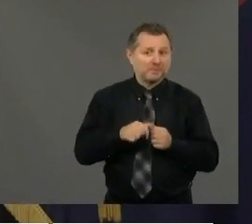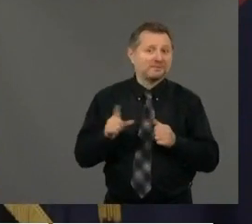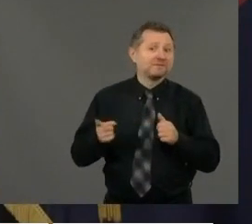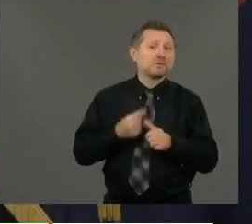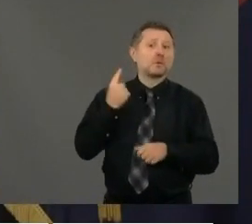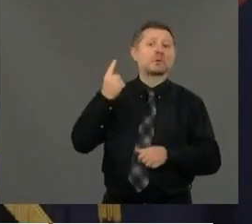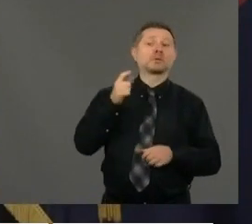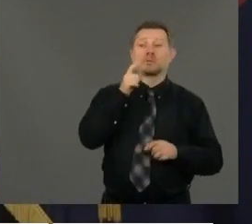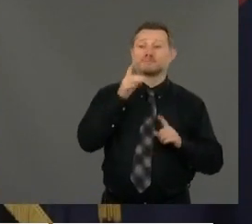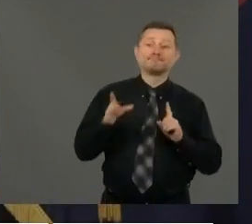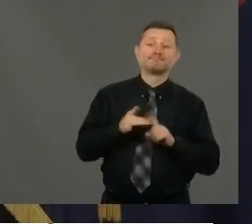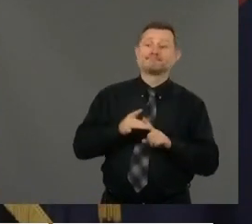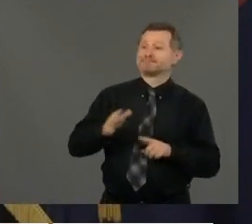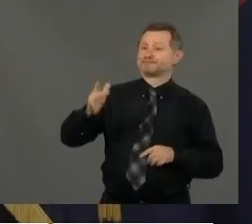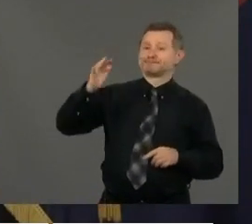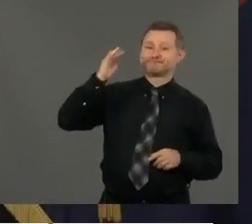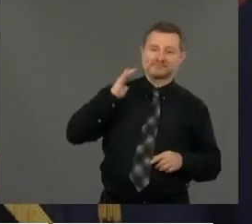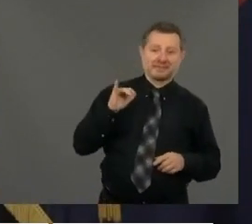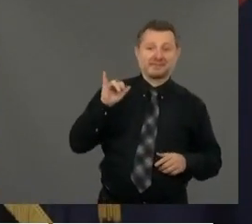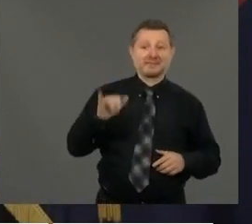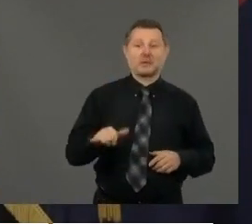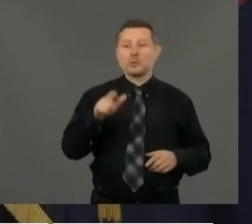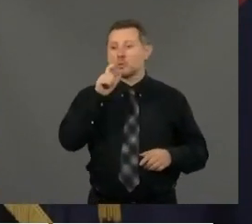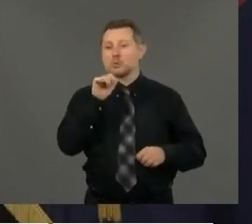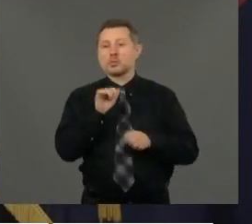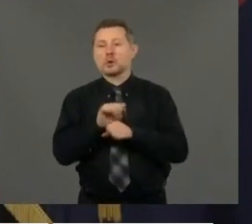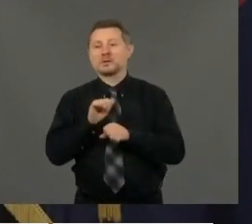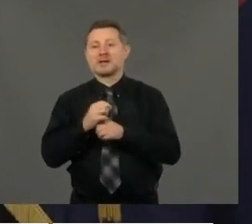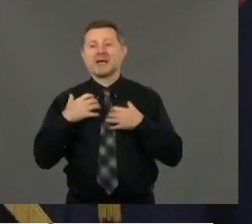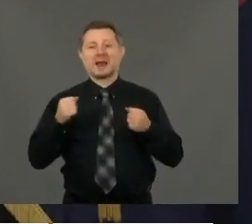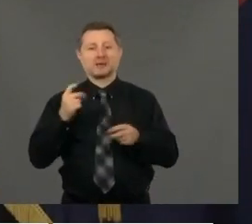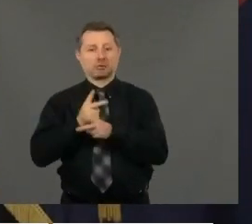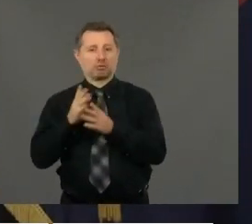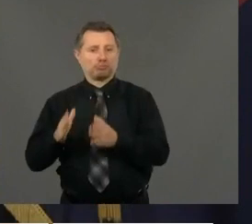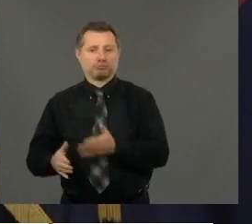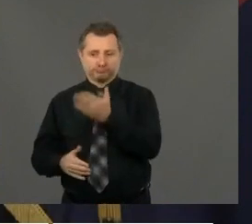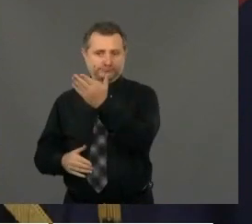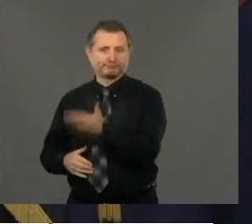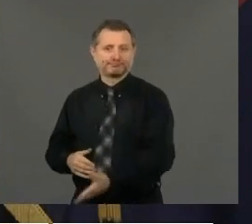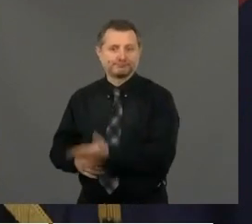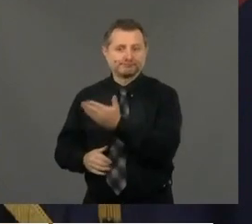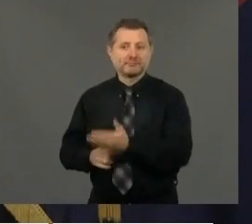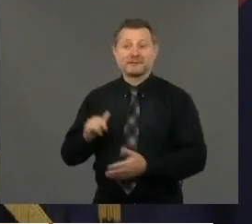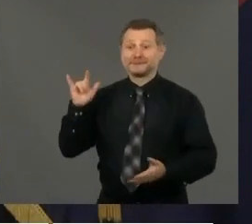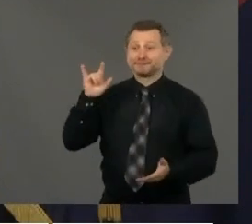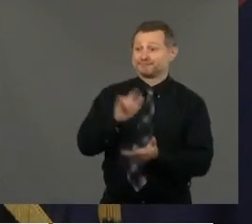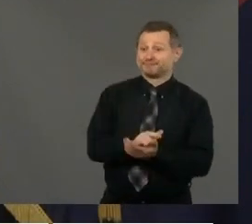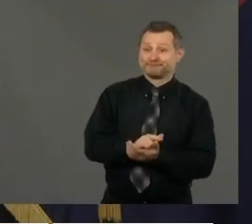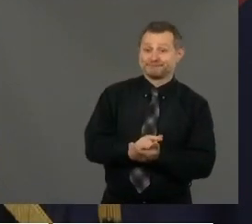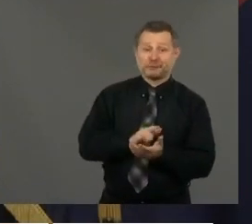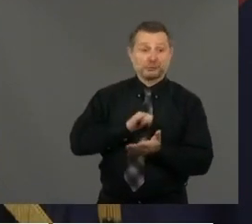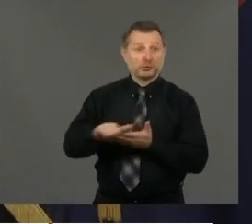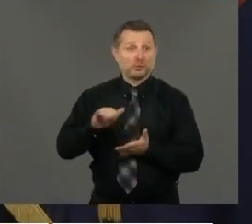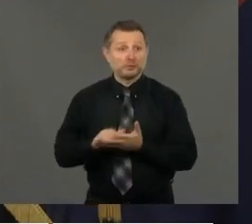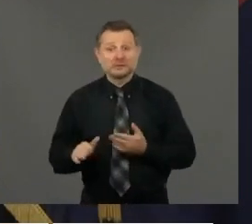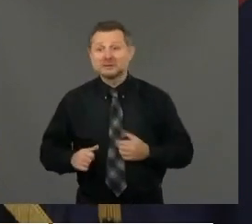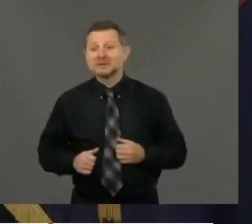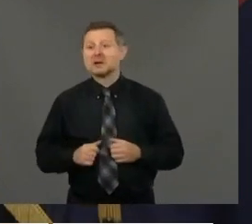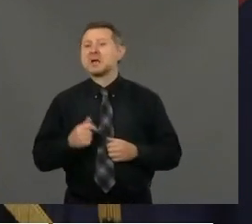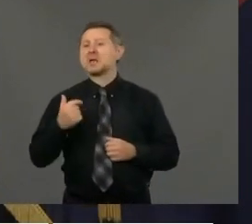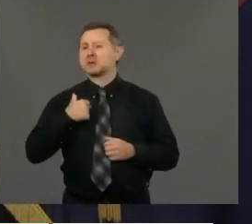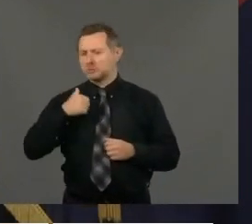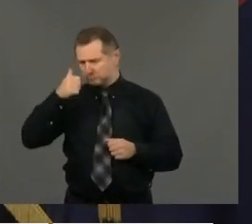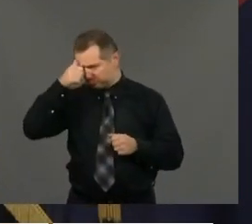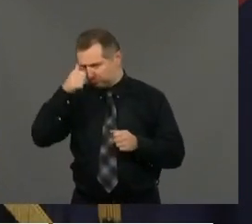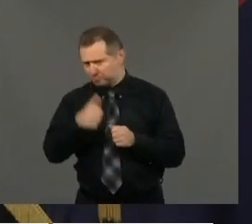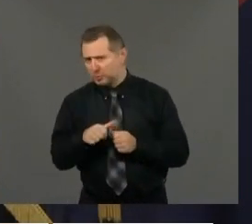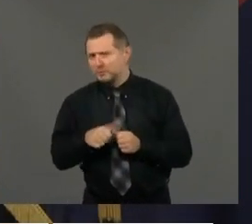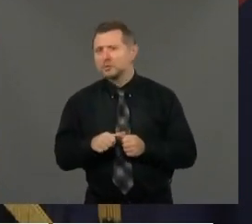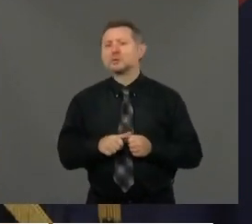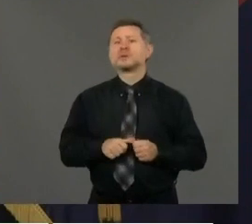LAGUARDIA, NEW YORK AIRPORT. I